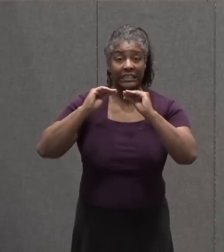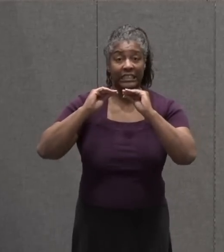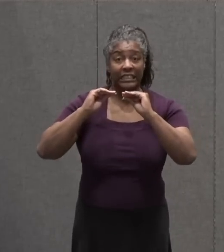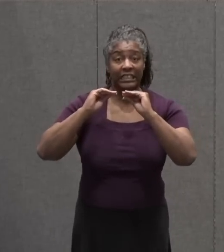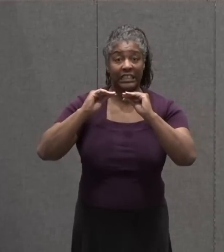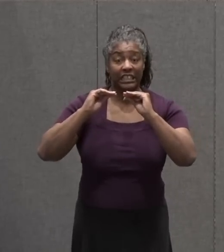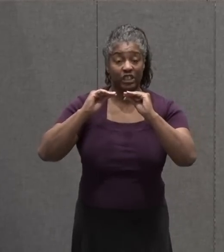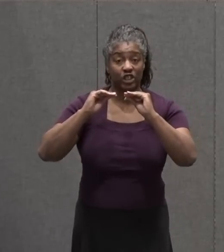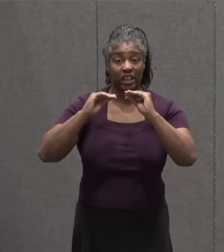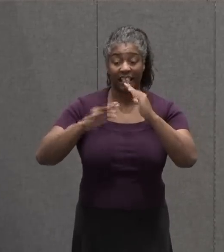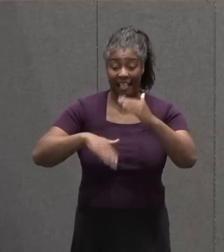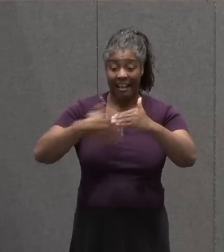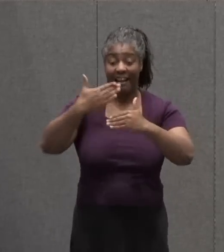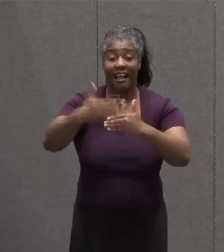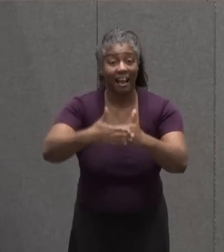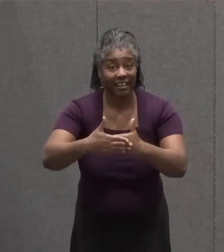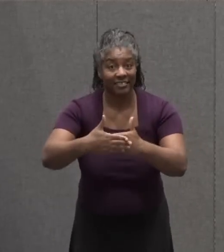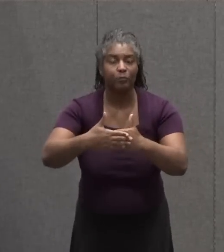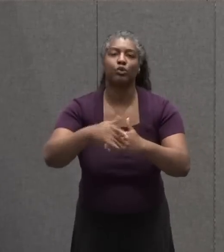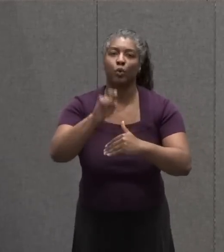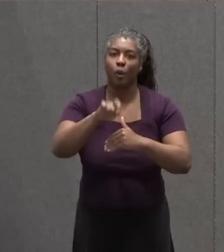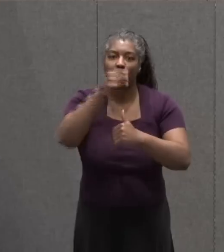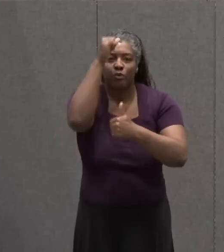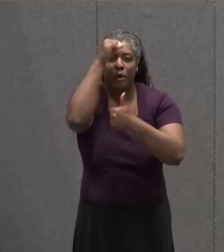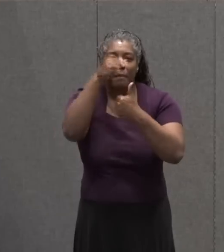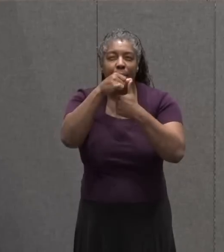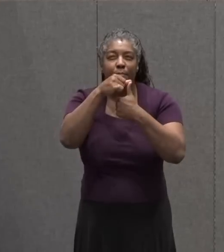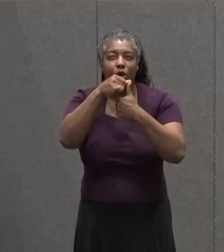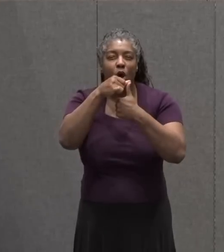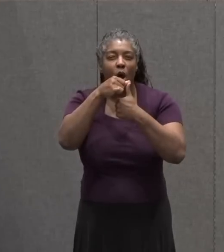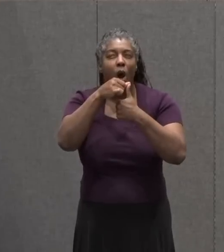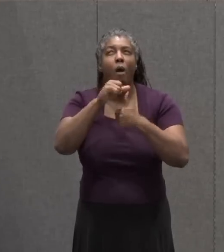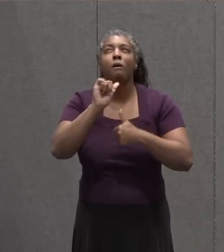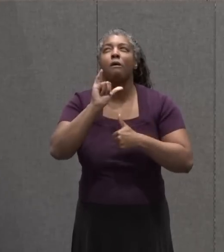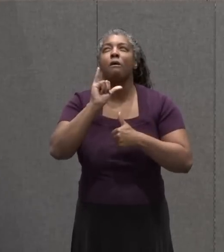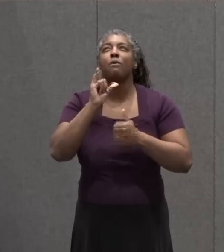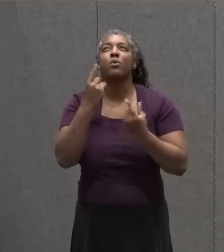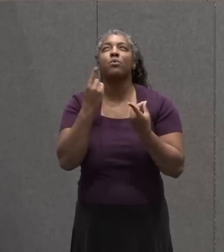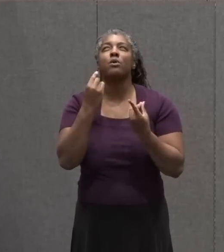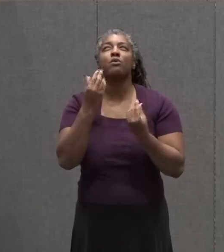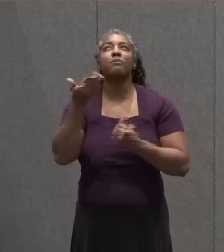or maybe someone in your home or wherever you are, a grown up gives you directions